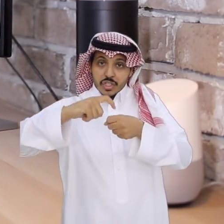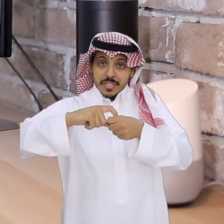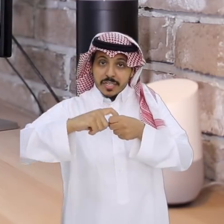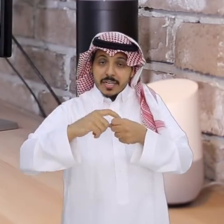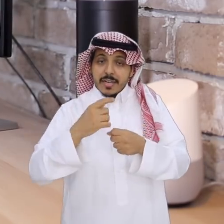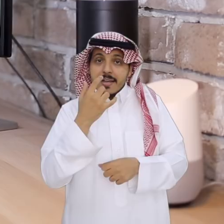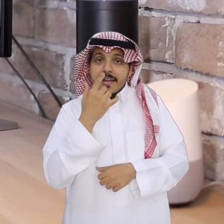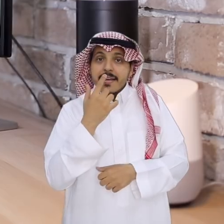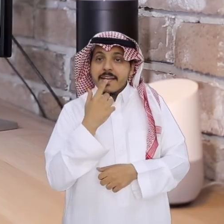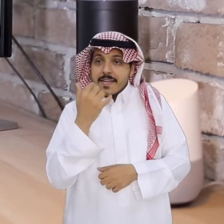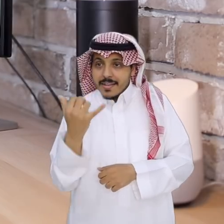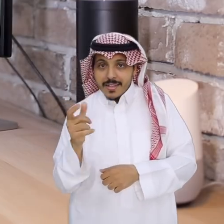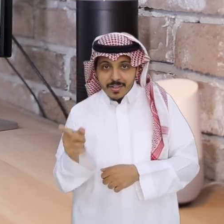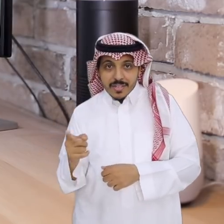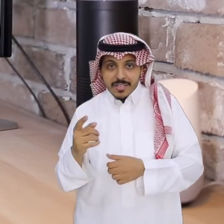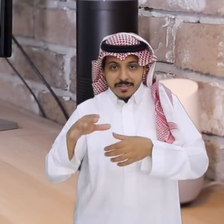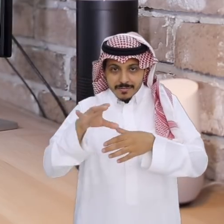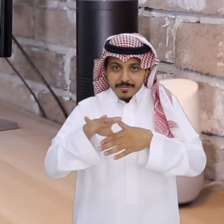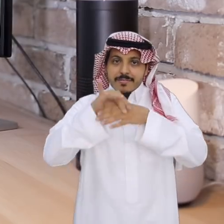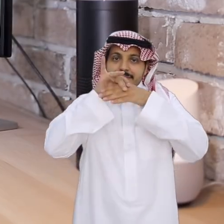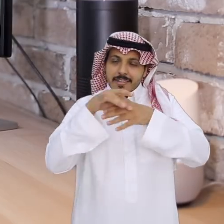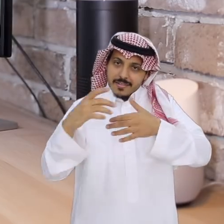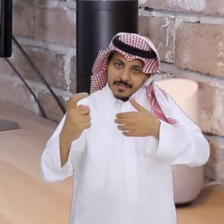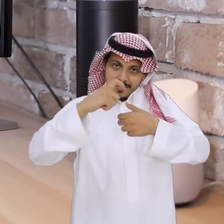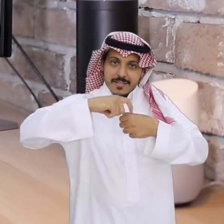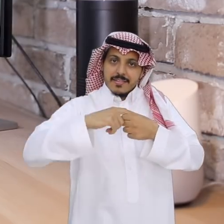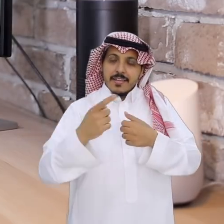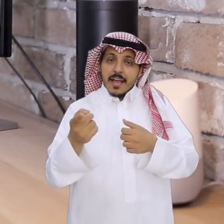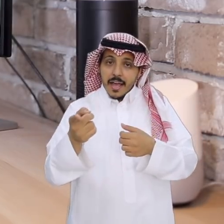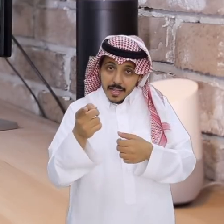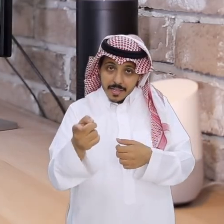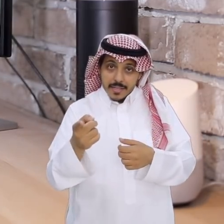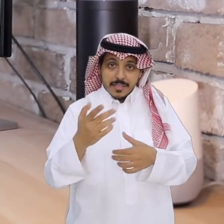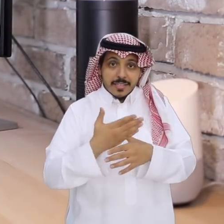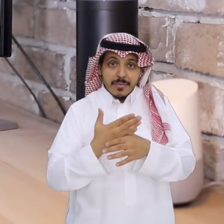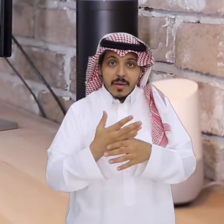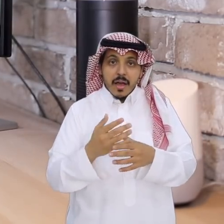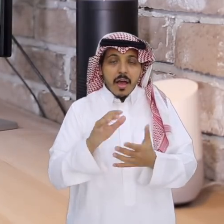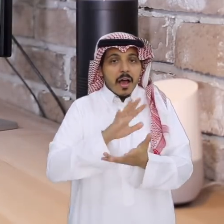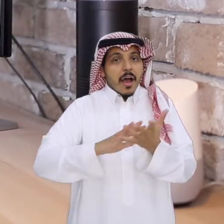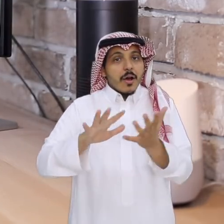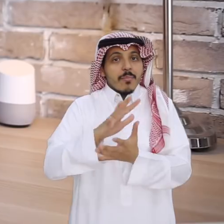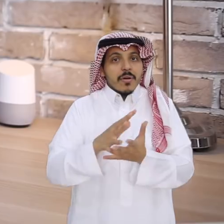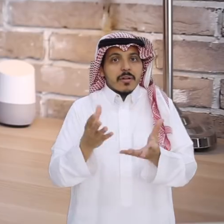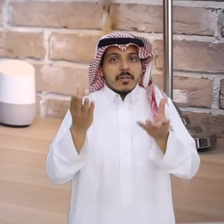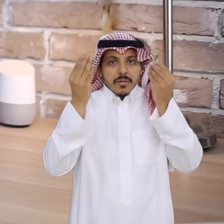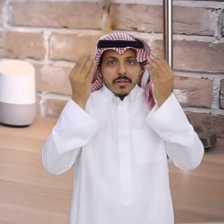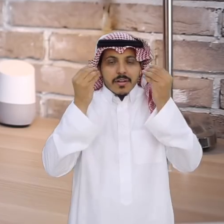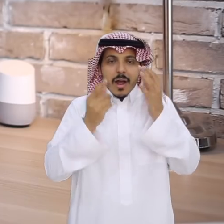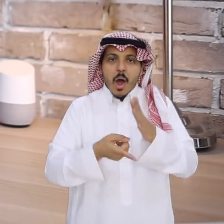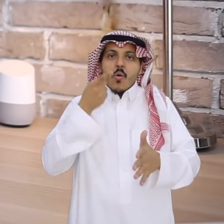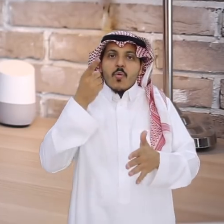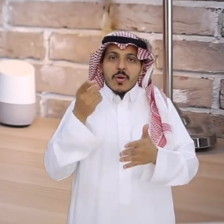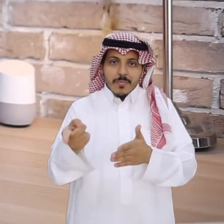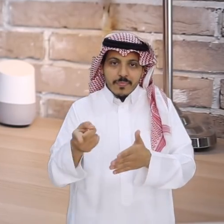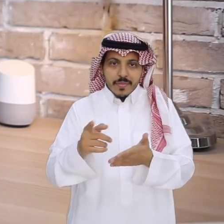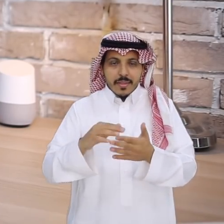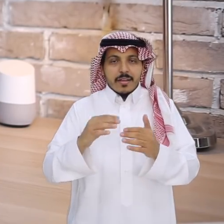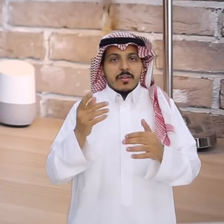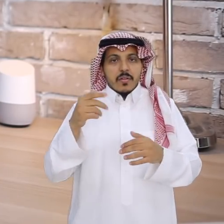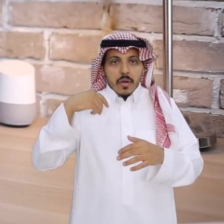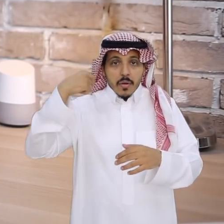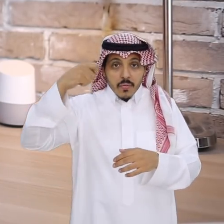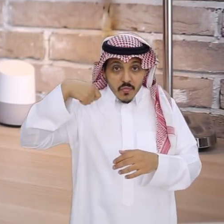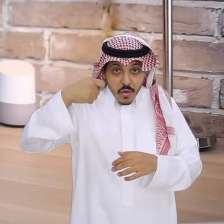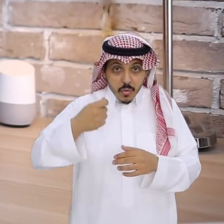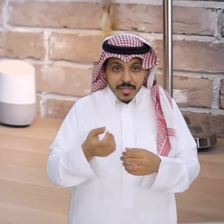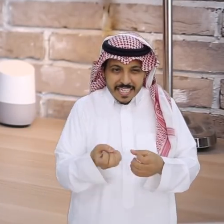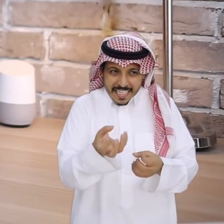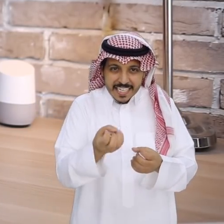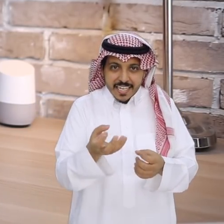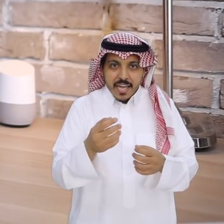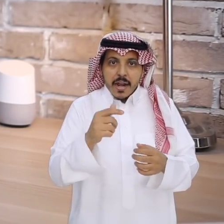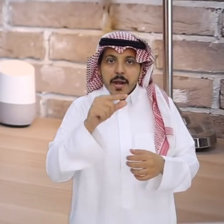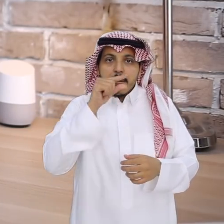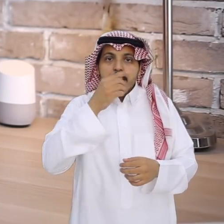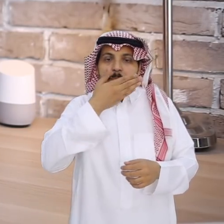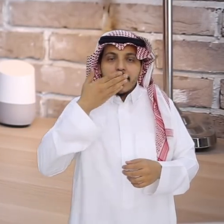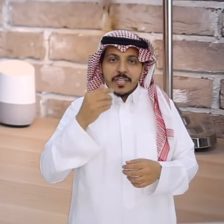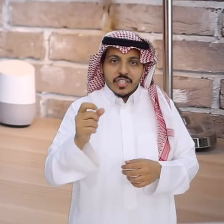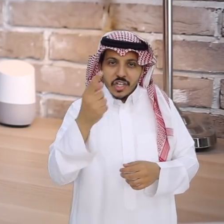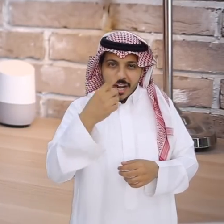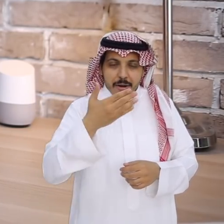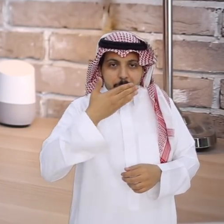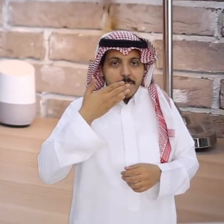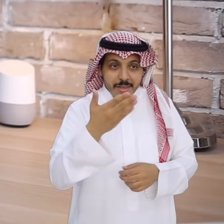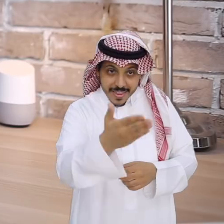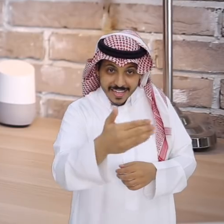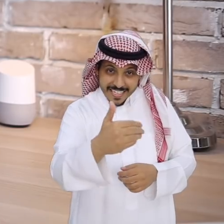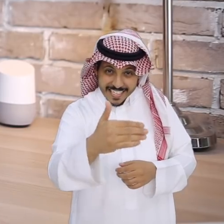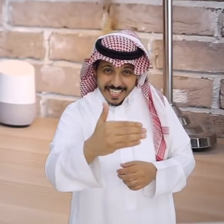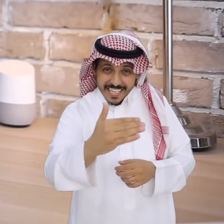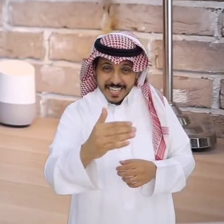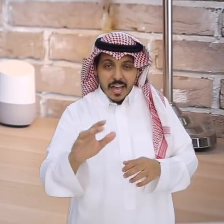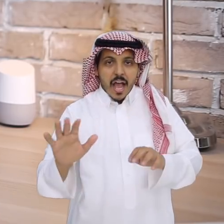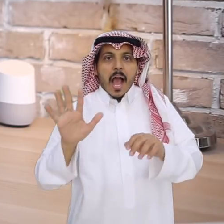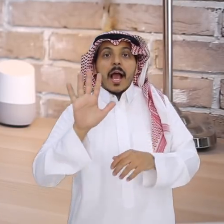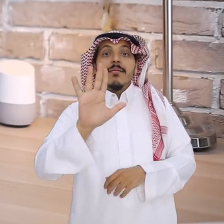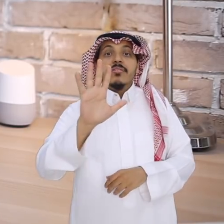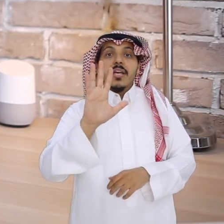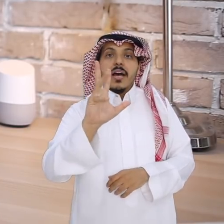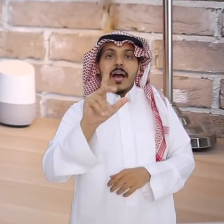Subscribe to our channel to get our news. Let's not forget that Ramadan videos will be surprising. We will make 5 comparisons in 3 weeks.